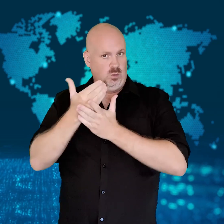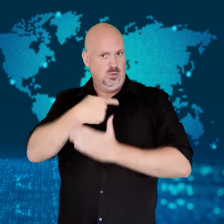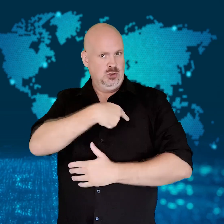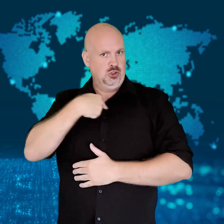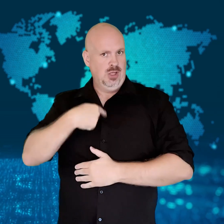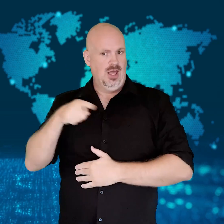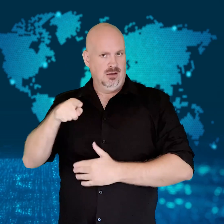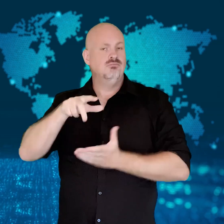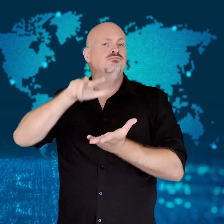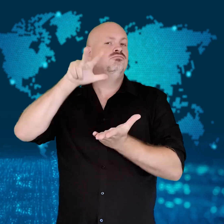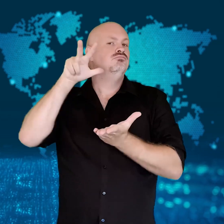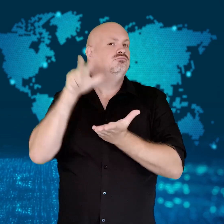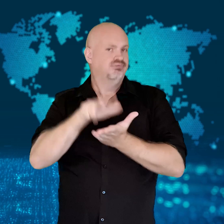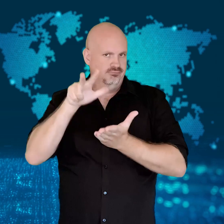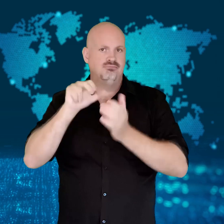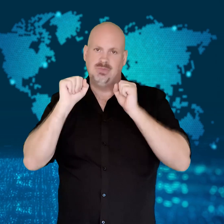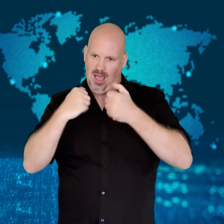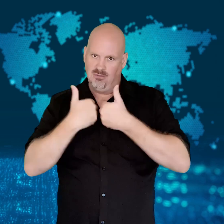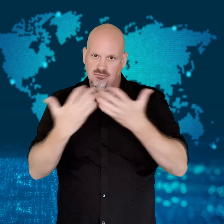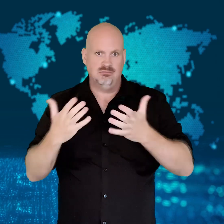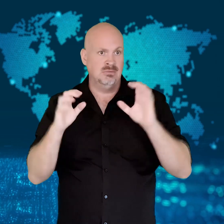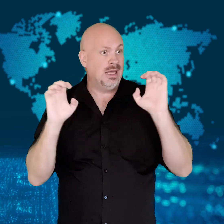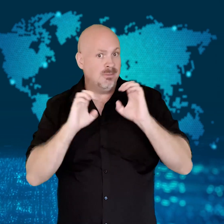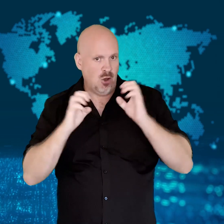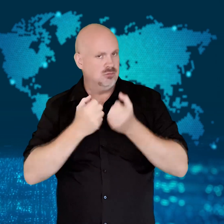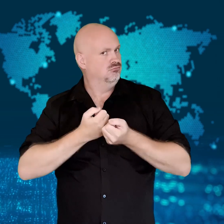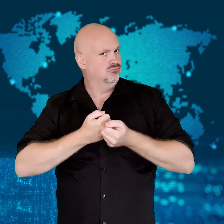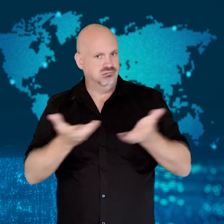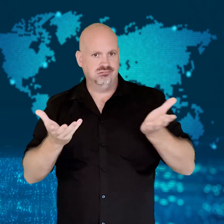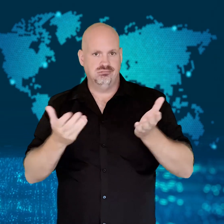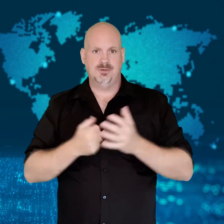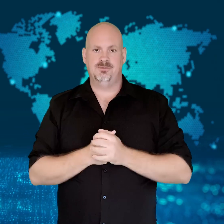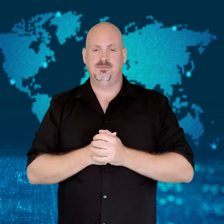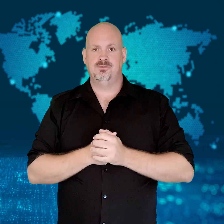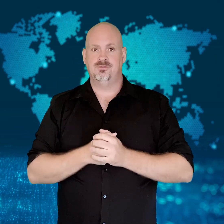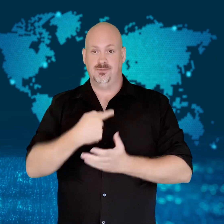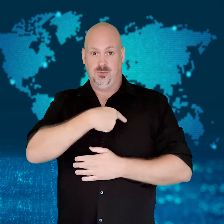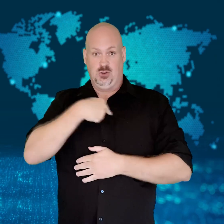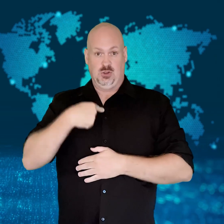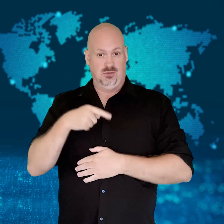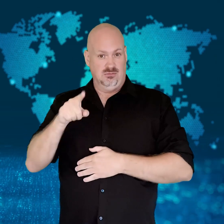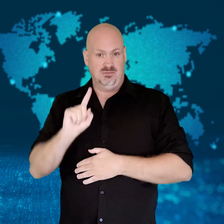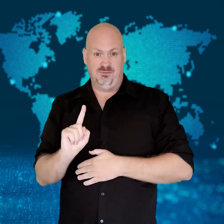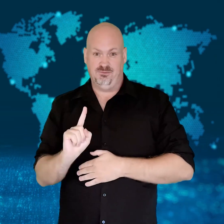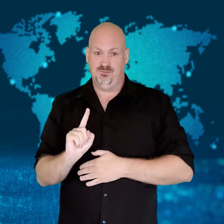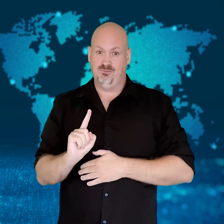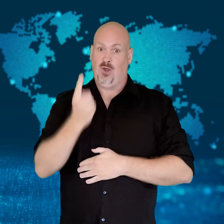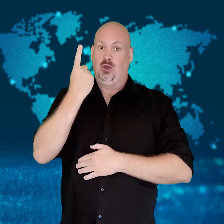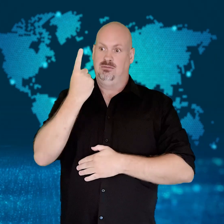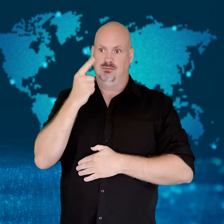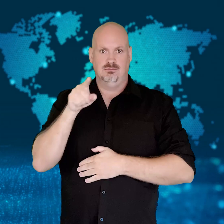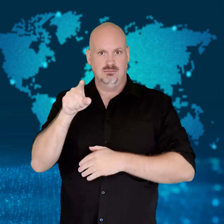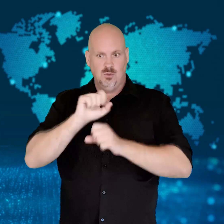China is the first country to approve a needle free COVID-19 vaccine.